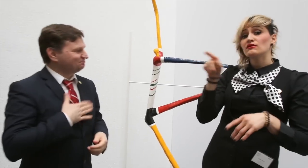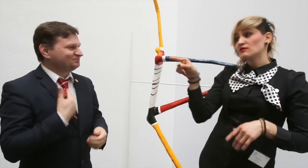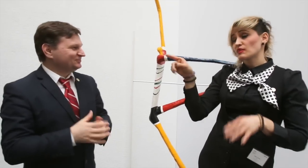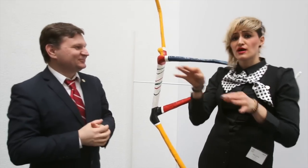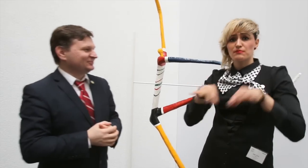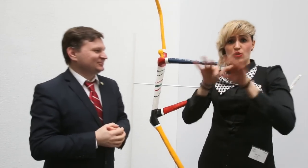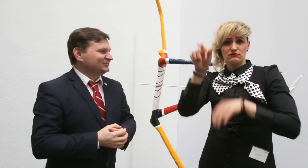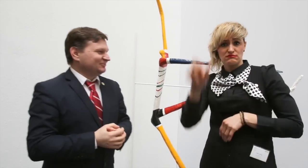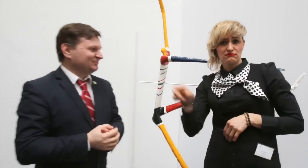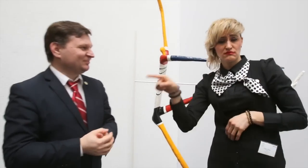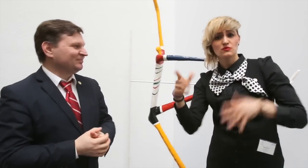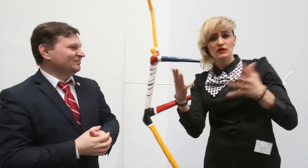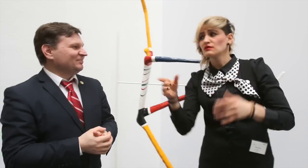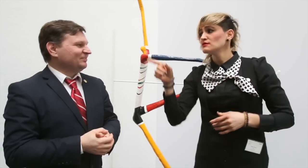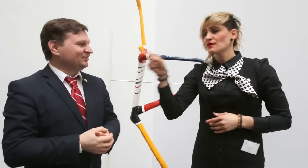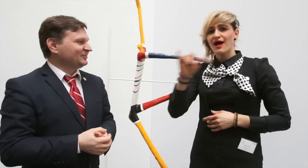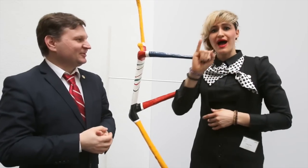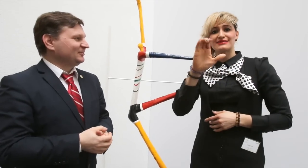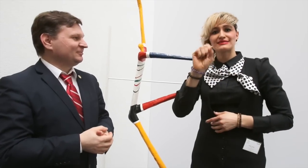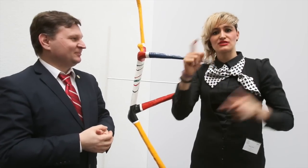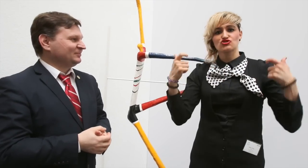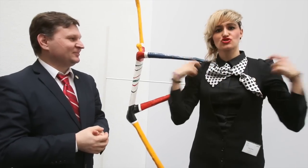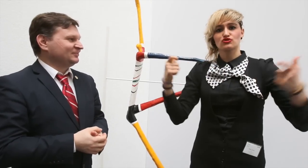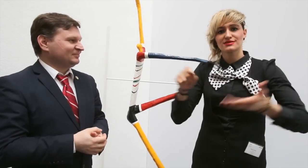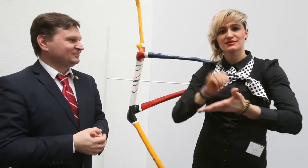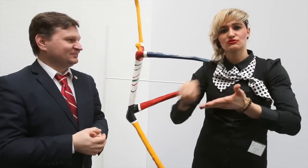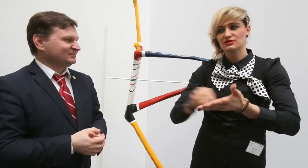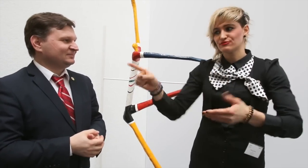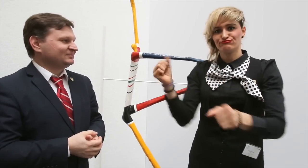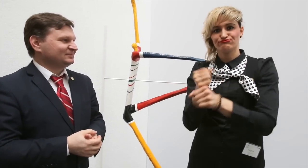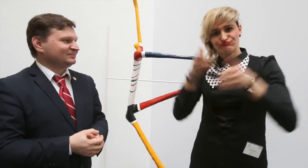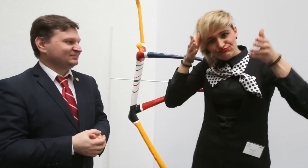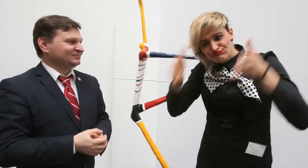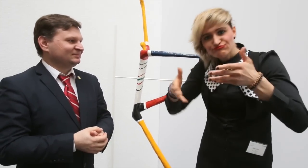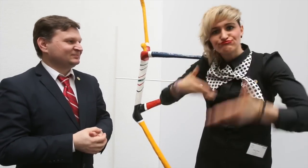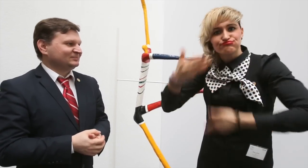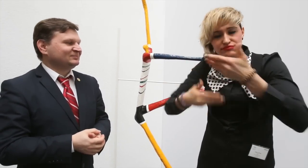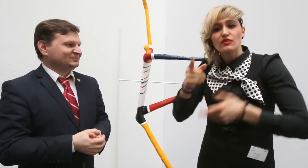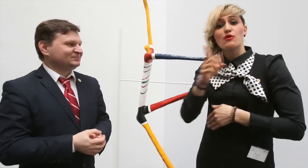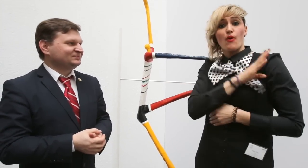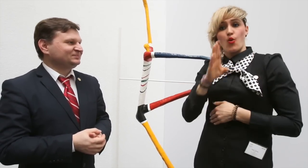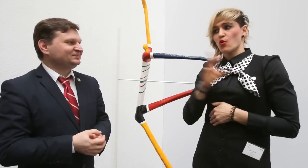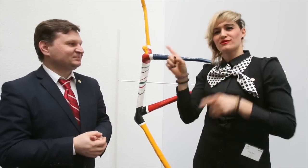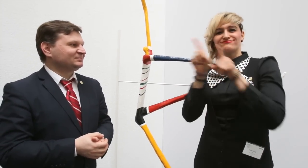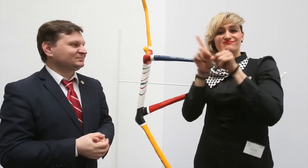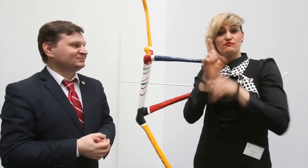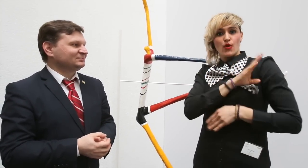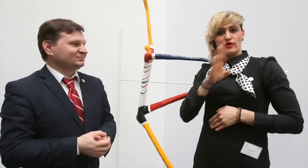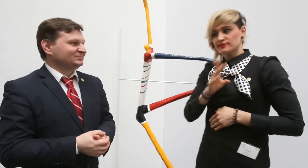It was a good moment. This man is a very important person. He is the CEO of ICSD and focuses on tasks given to him by the